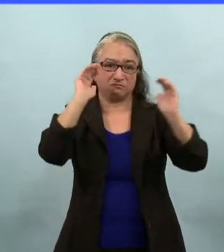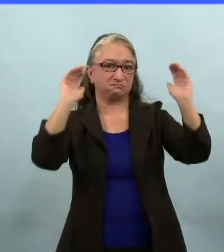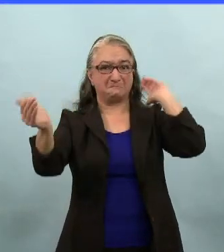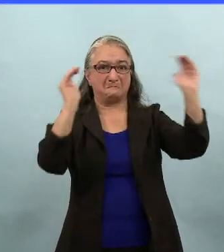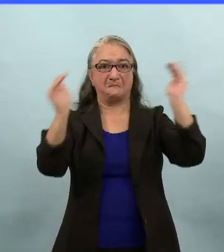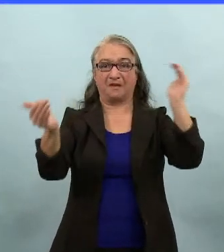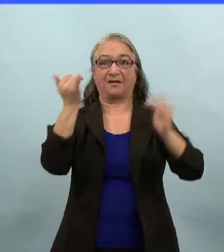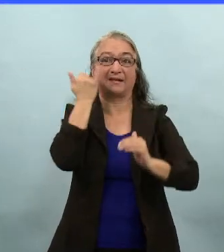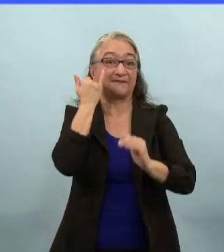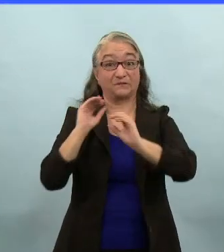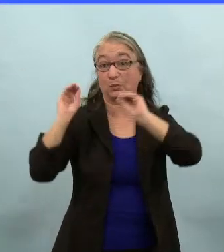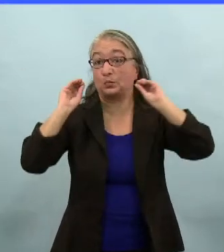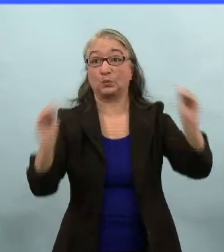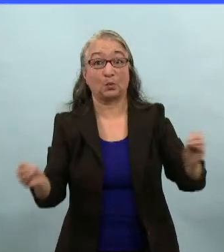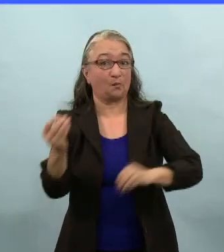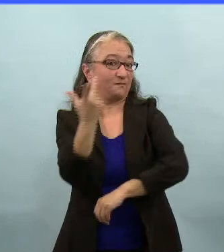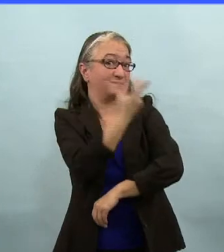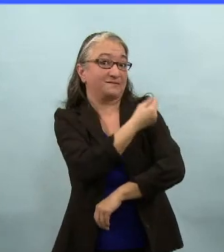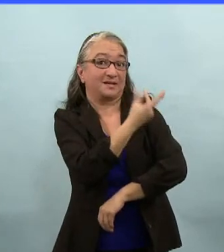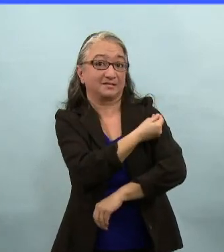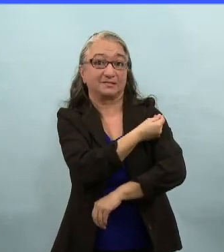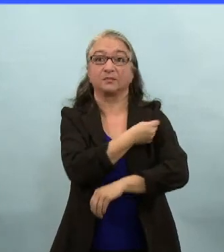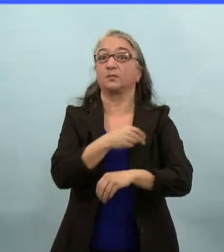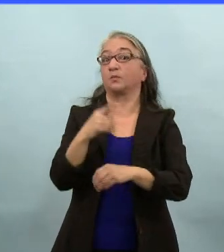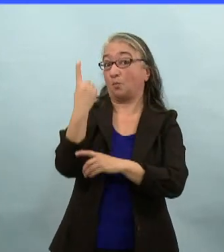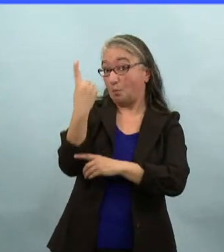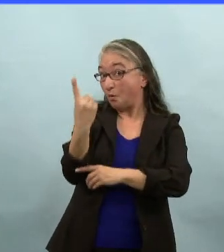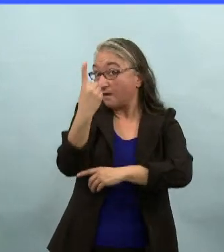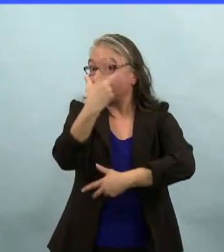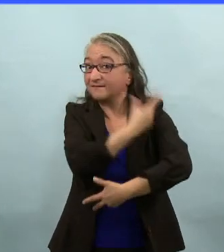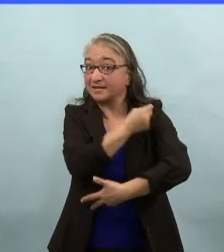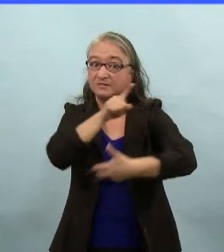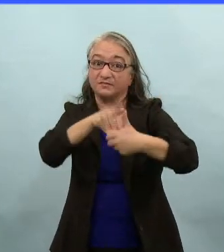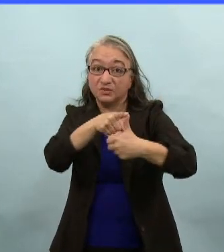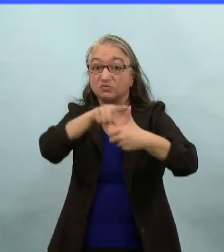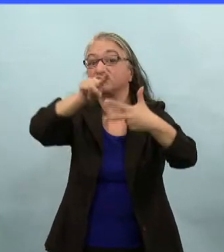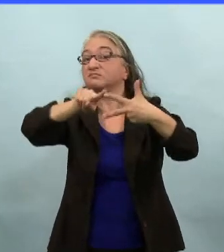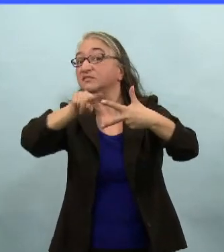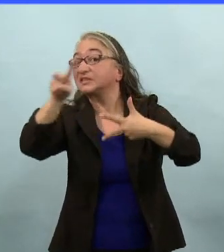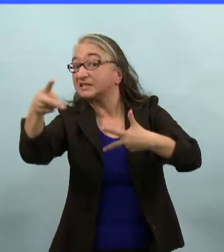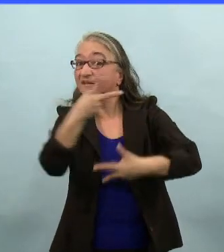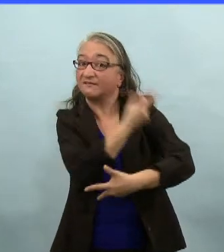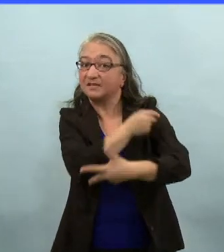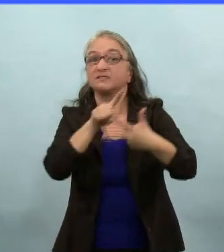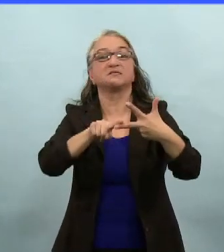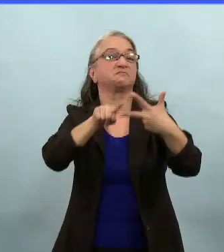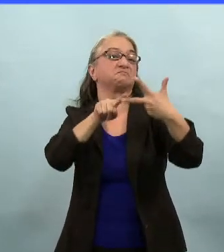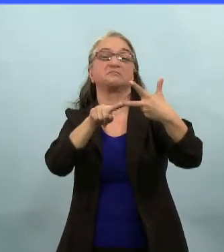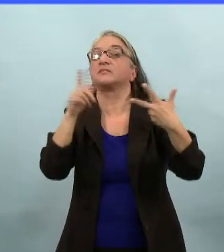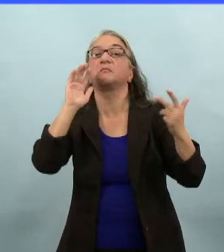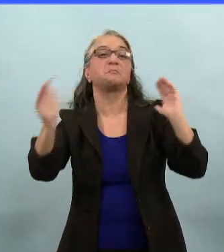severe outcomes we didn't have that information uh last week but today i'm very thankful to our